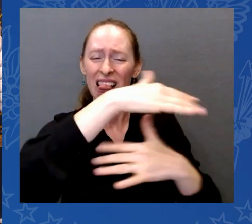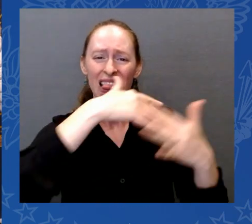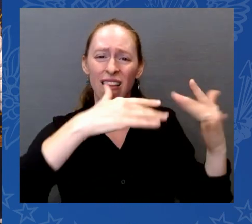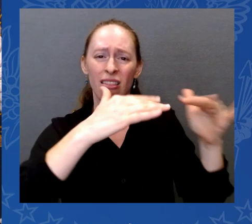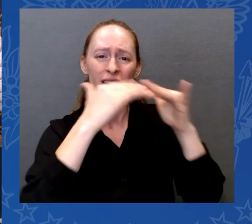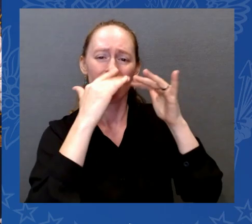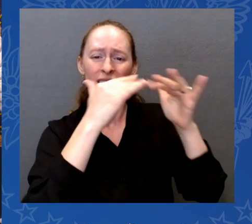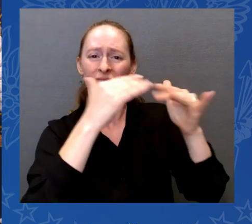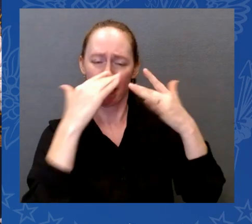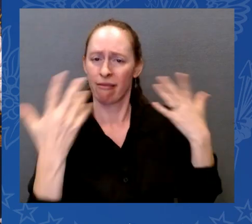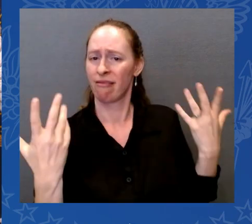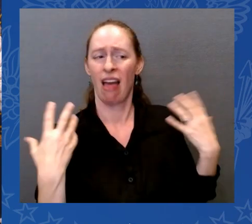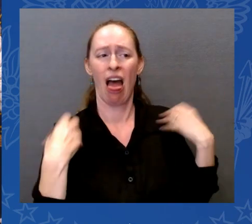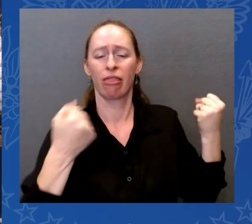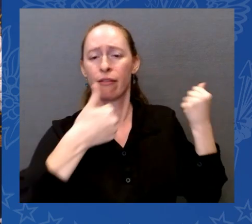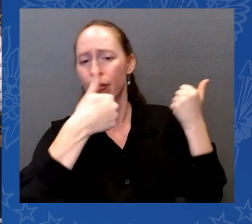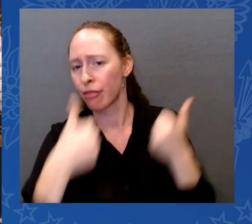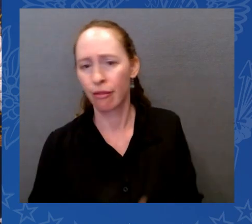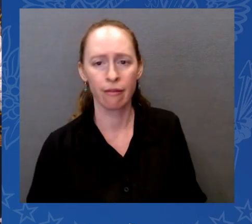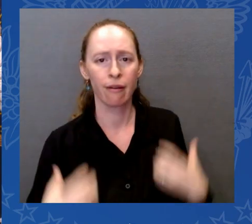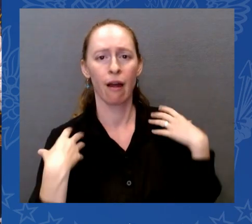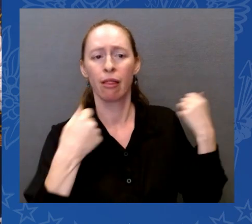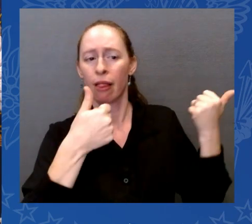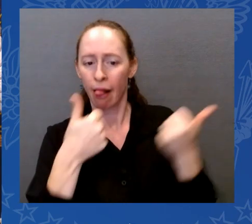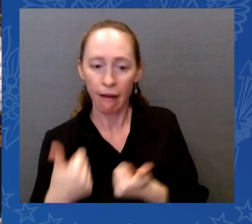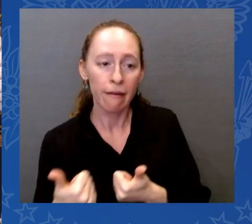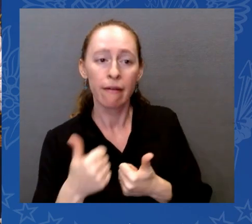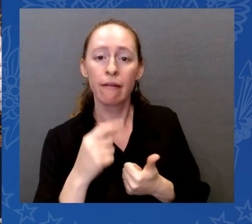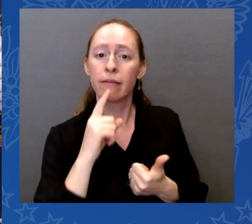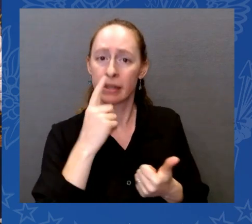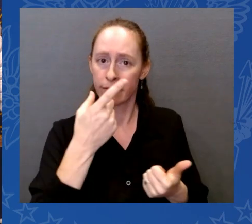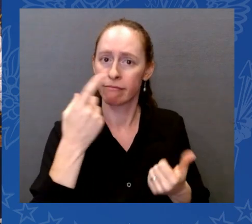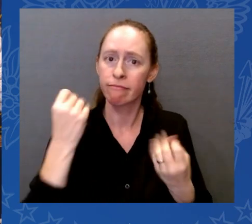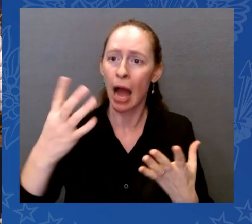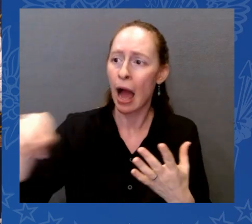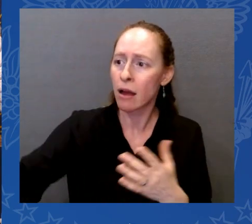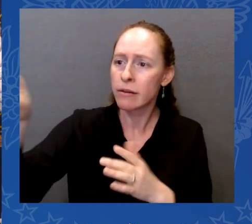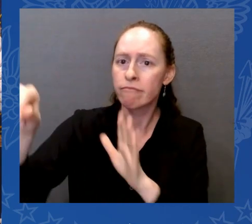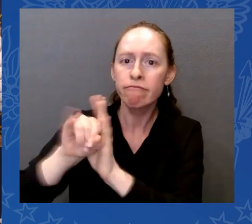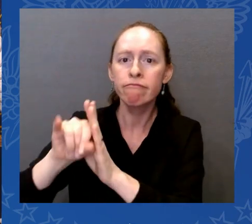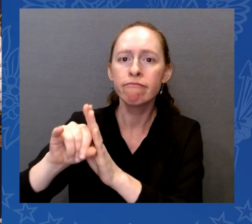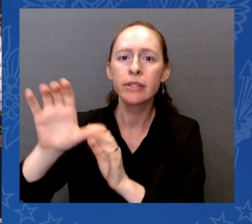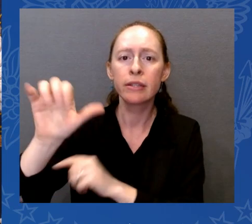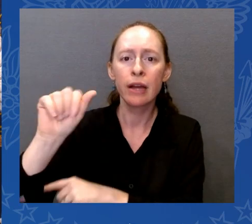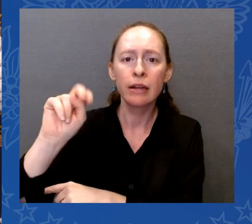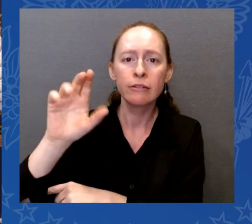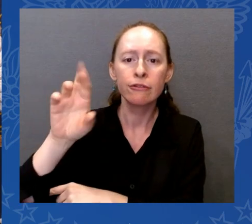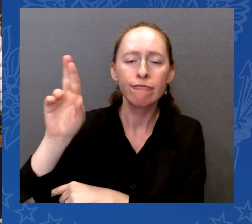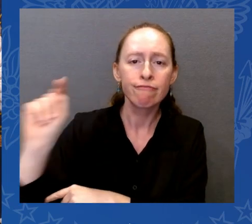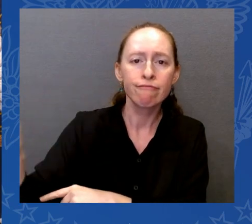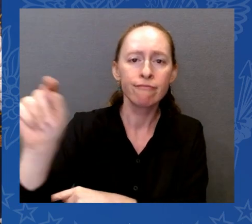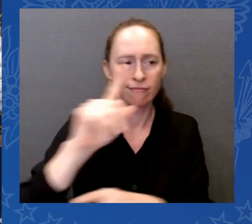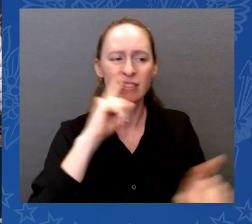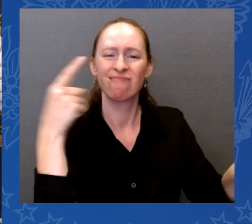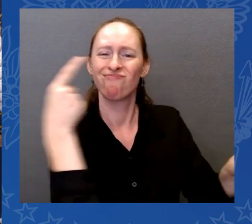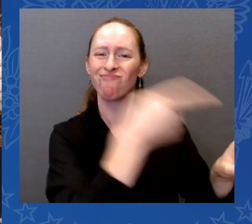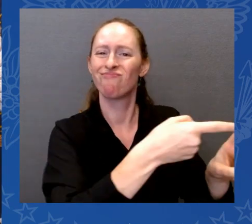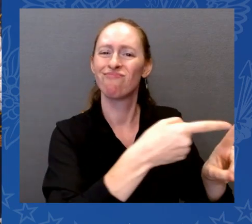And we're doing -- we're going to do something about it. The Cancer Moonshot is bringing together every part of our government to cut cancer death rates in half